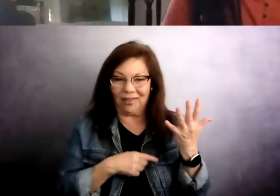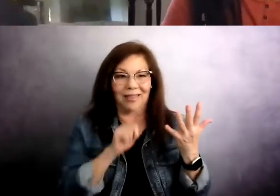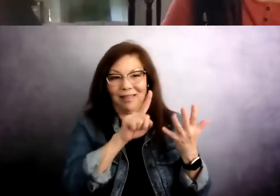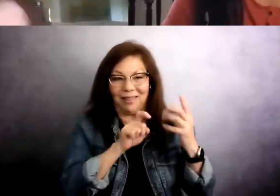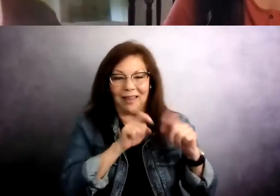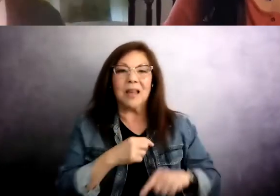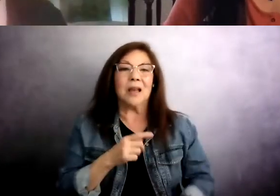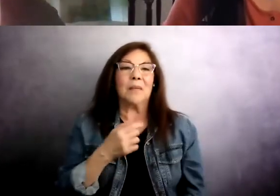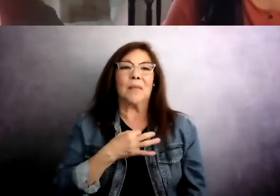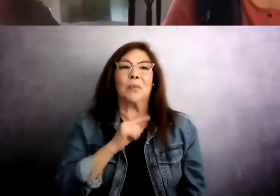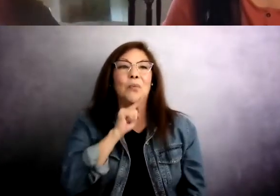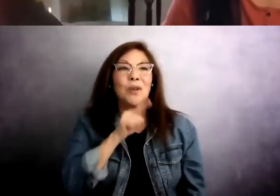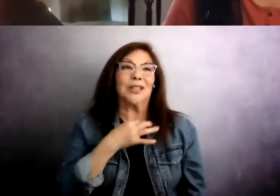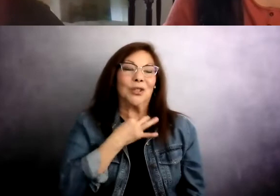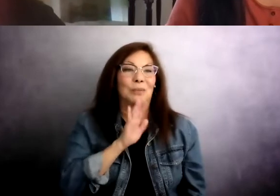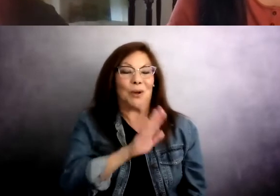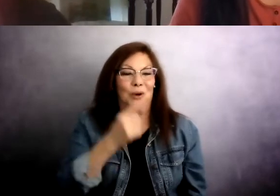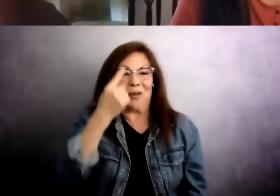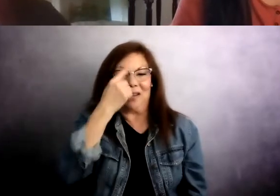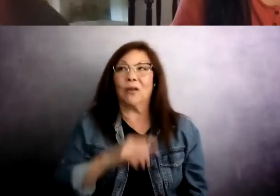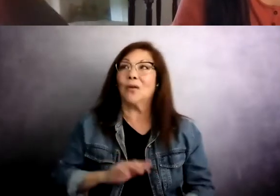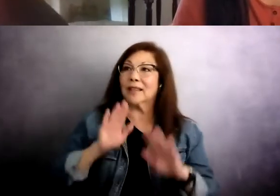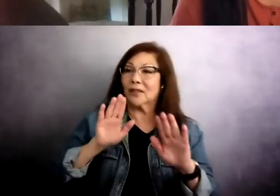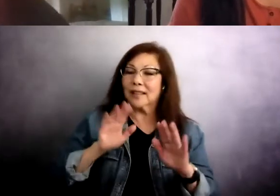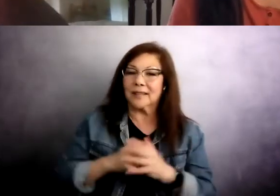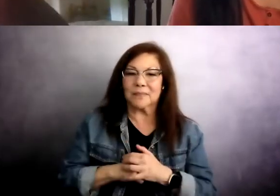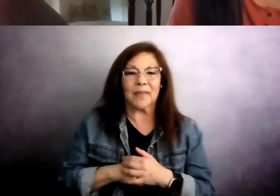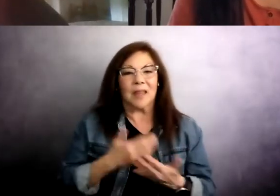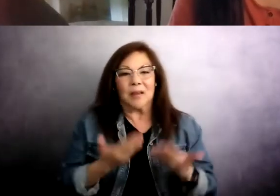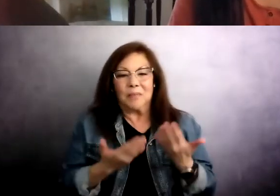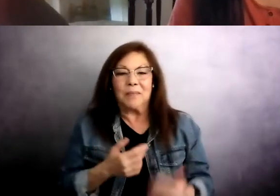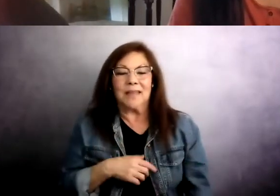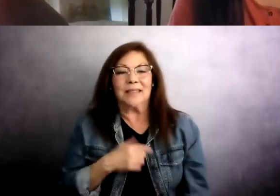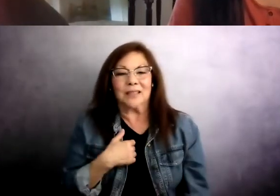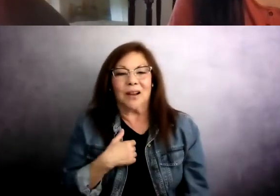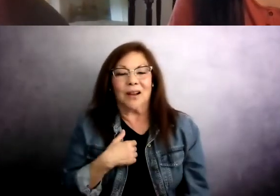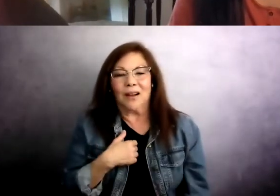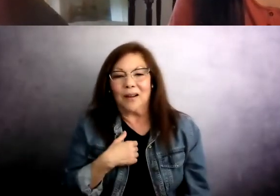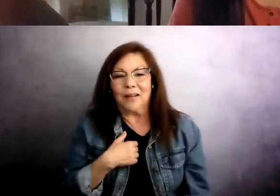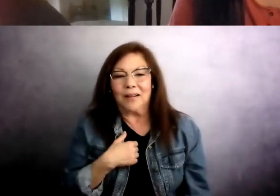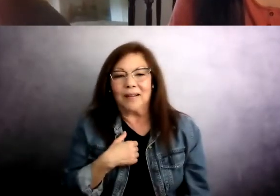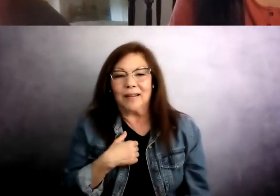I know that was a lot of different things at once! But I'm curious about your thoughts? That's excellent, one thing we can't lose